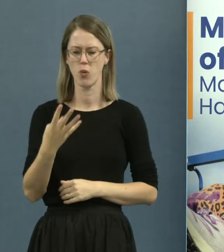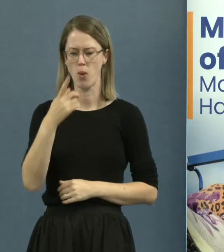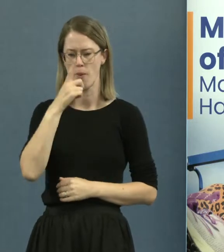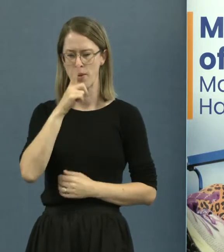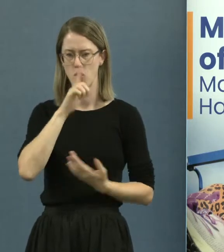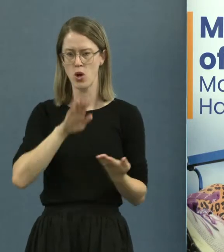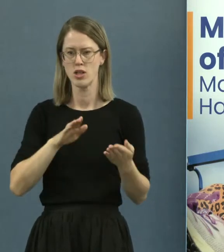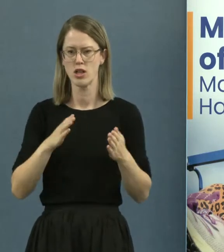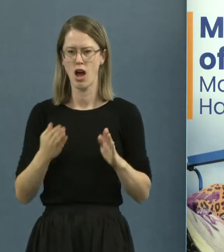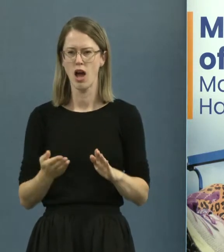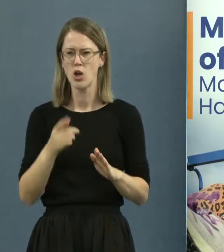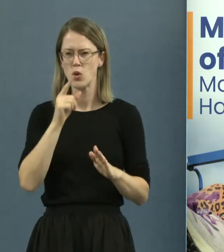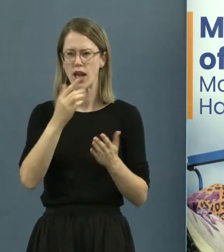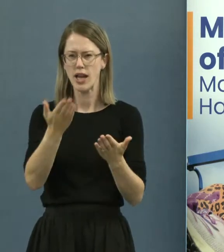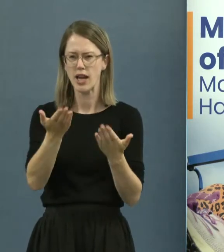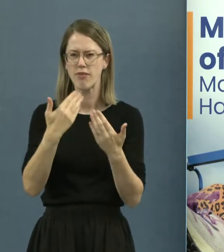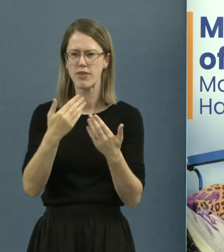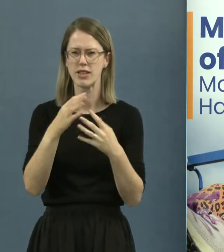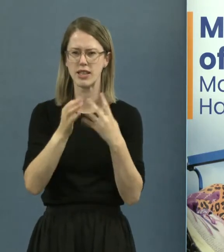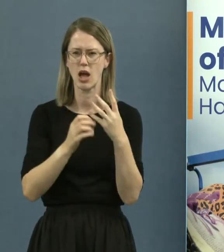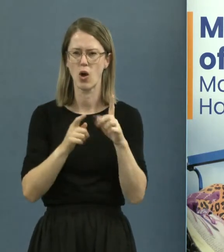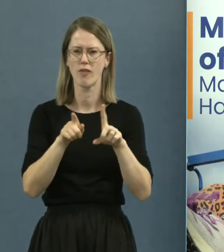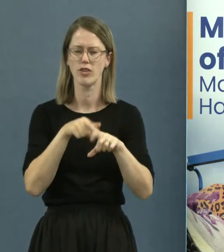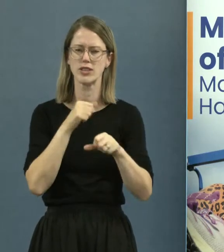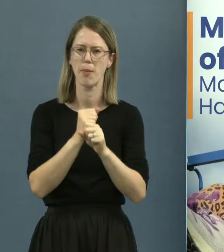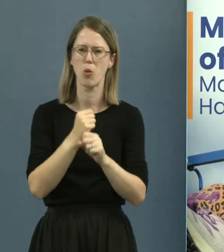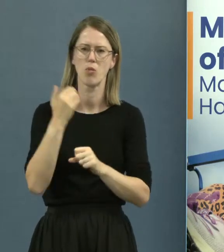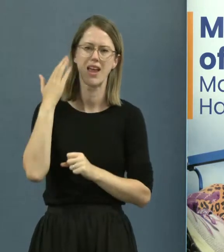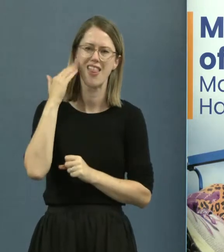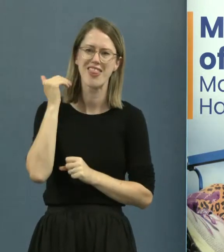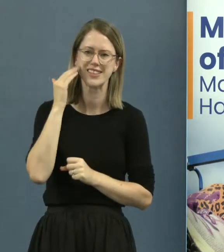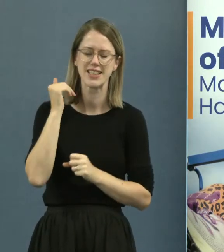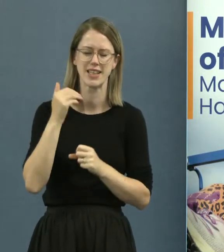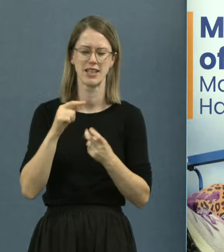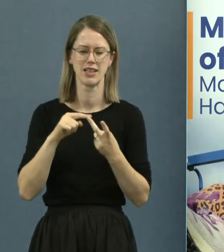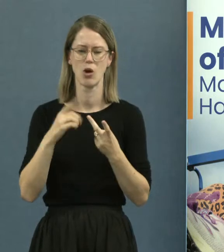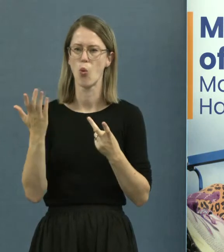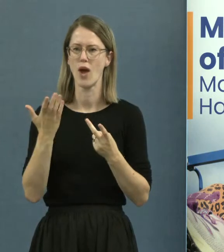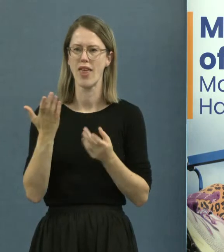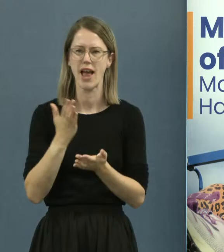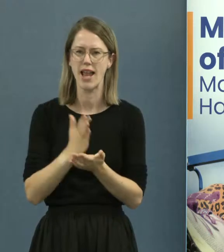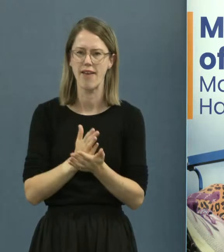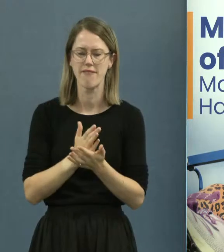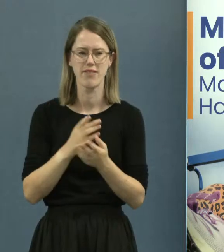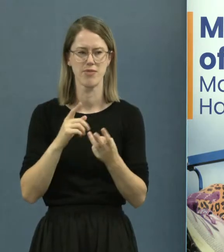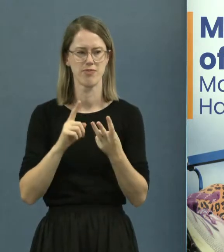Just on 39 - just on the 34 death, are you able to give any